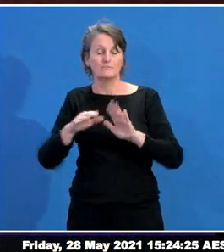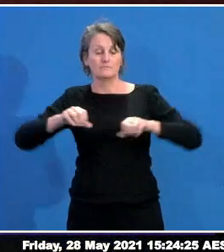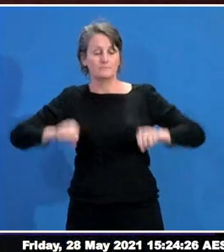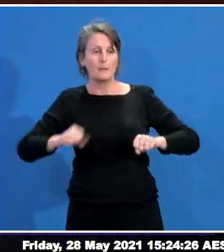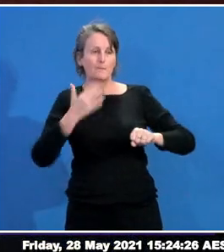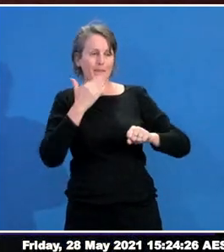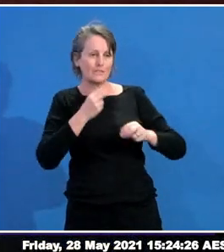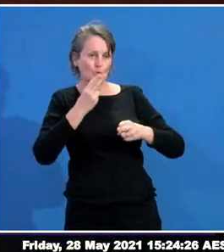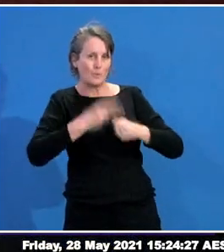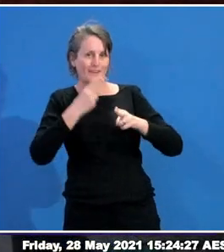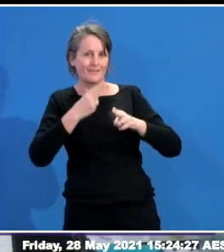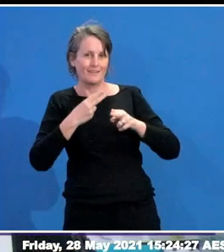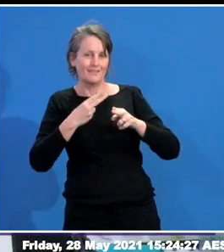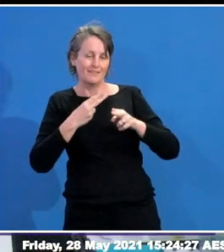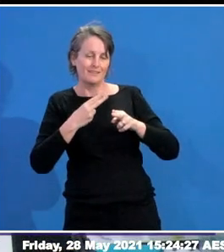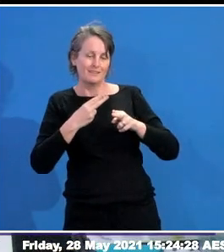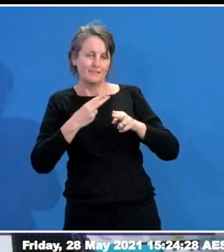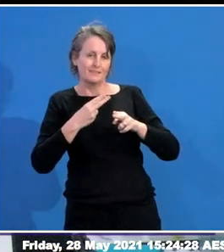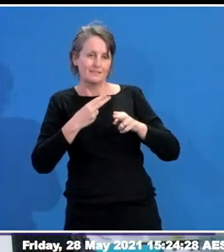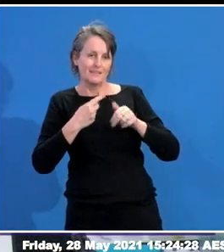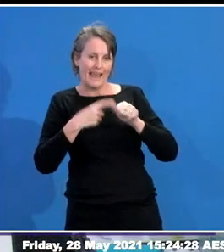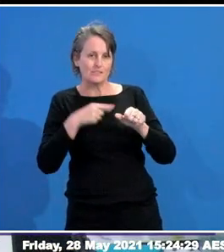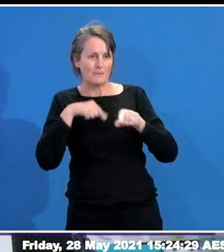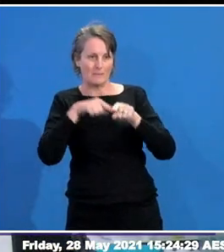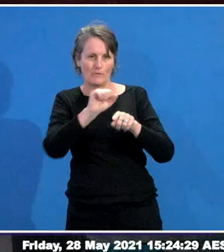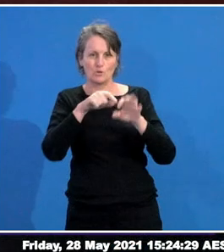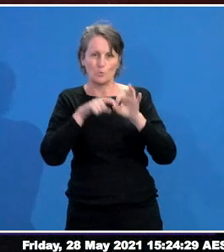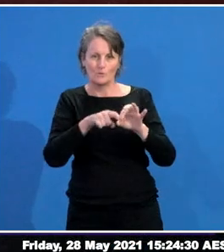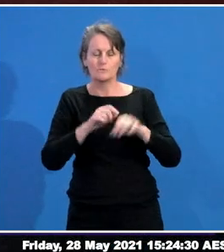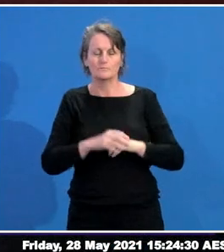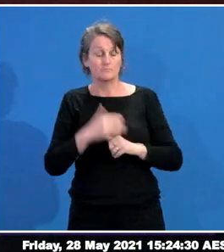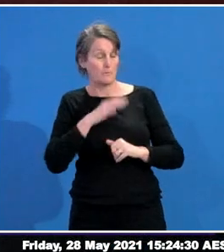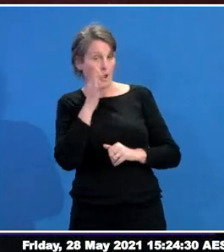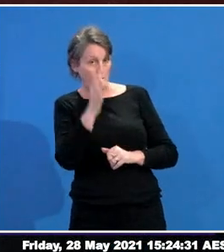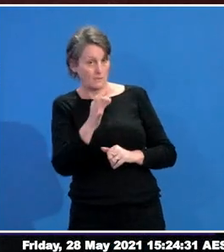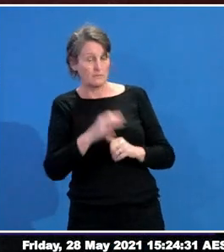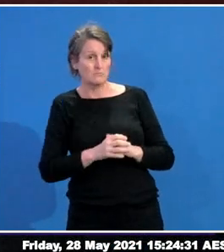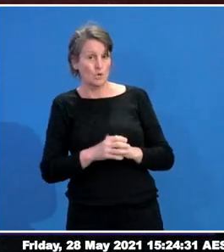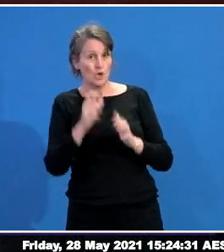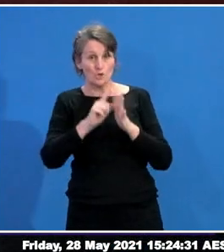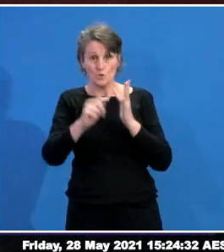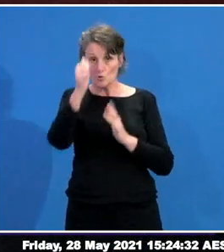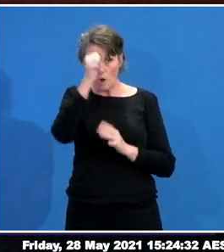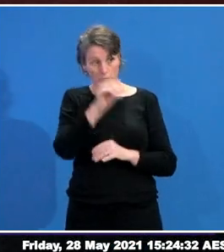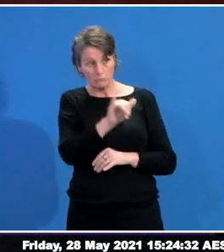answer to the question that was asked. Thank you. Perhaps I will ask it this way, do you know whether either of those